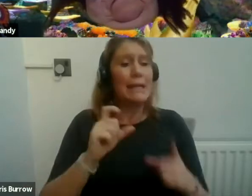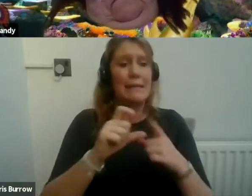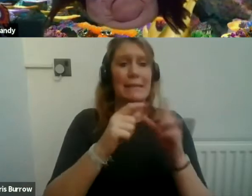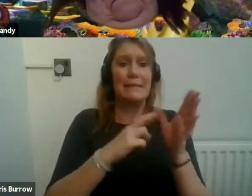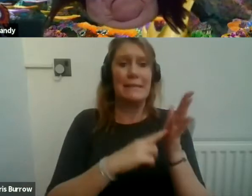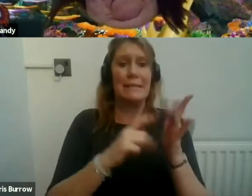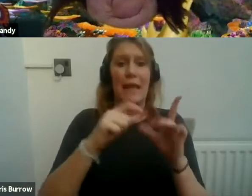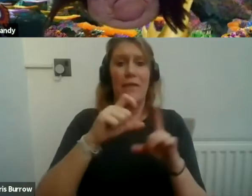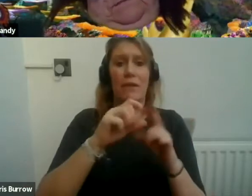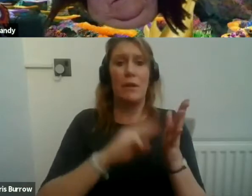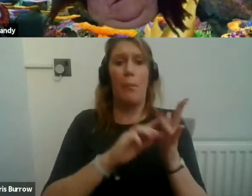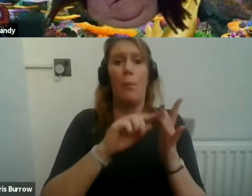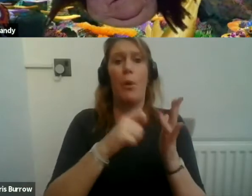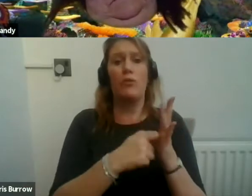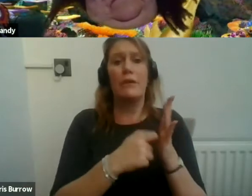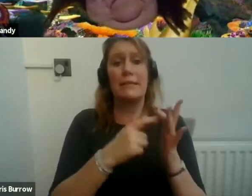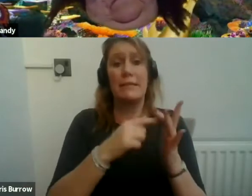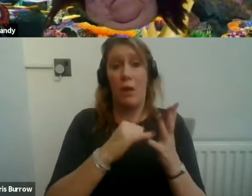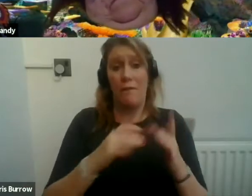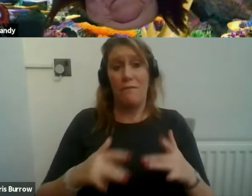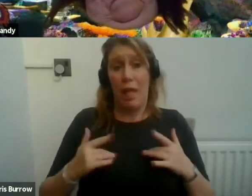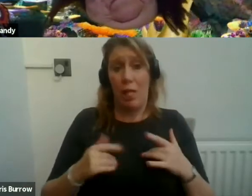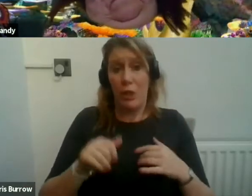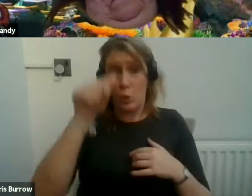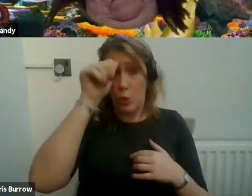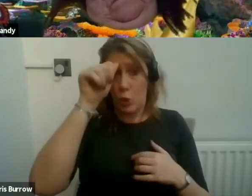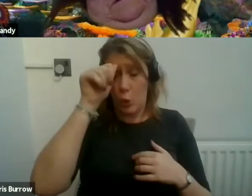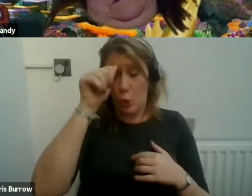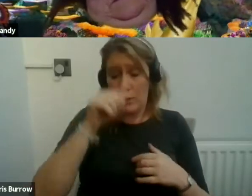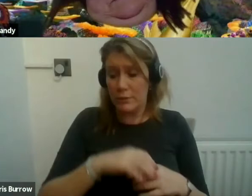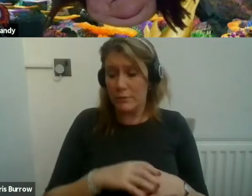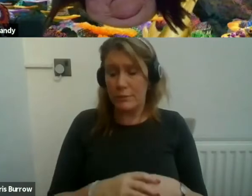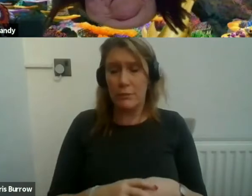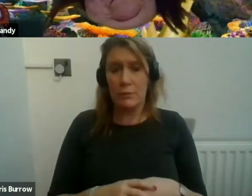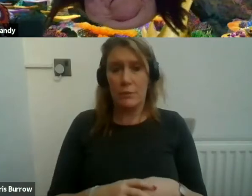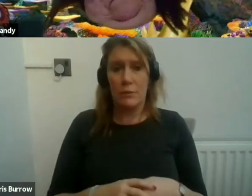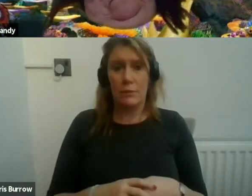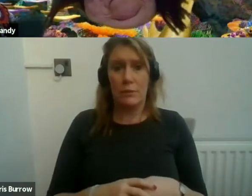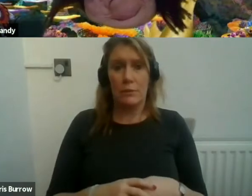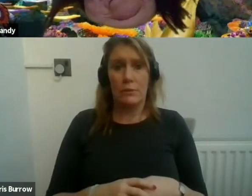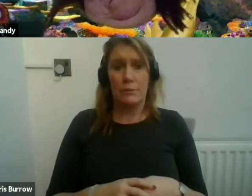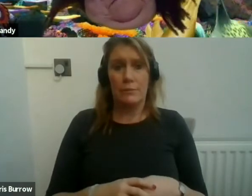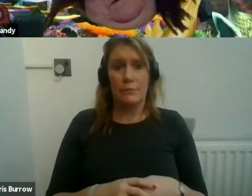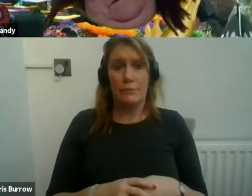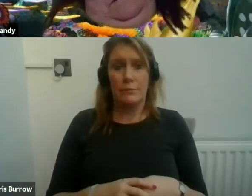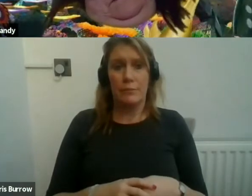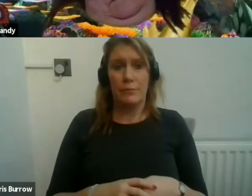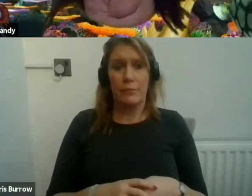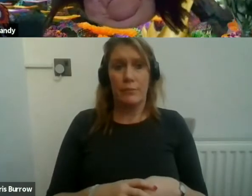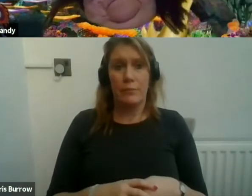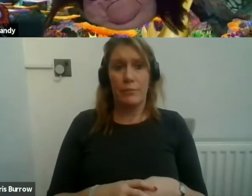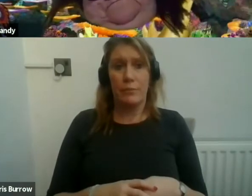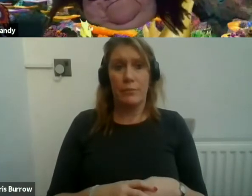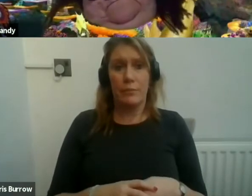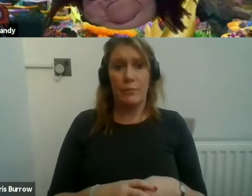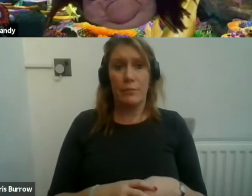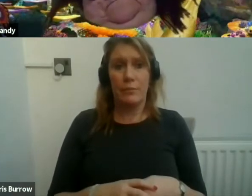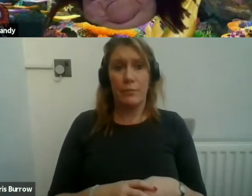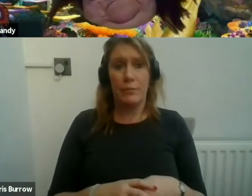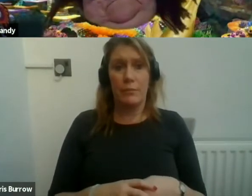who basically was the person who, he died